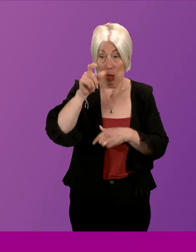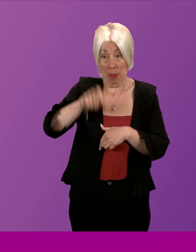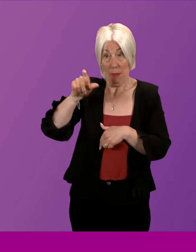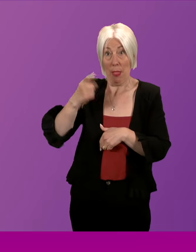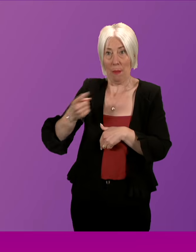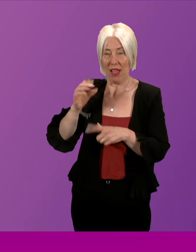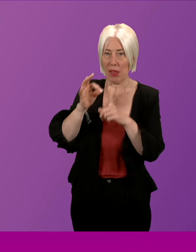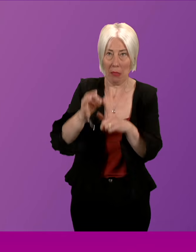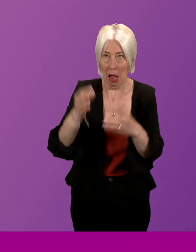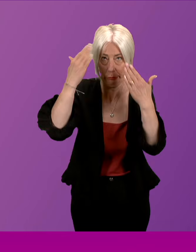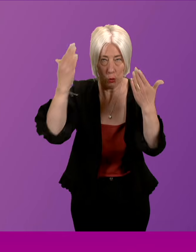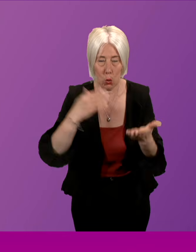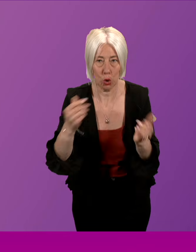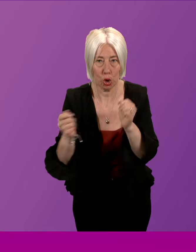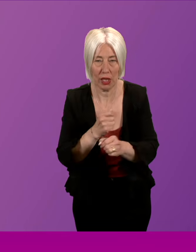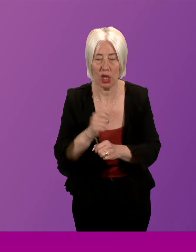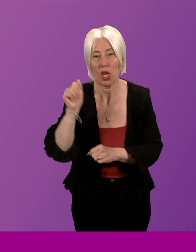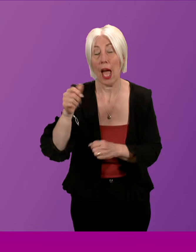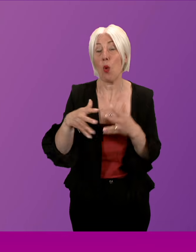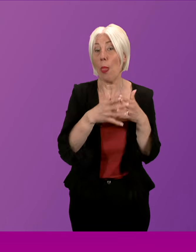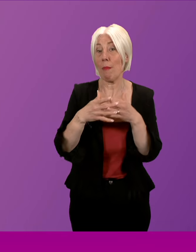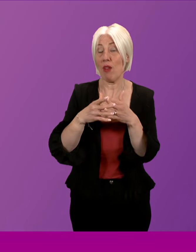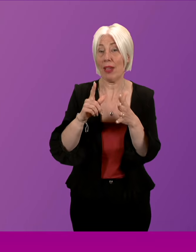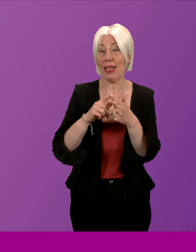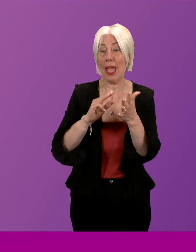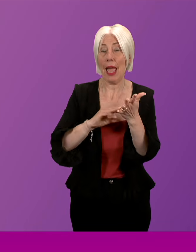I am aware that the United States embassy has issued advice to individuals who are affected